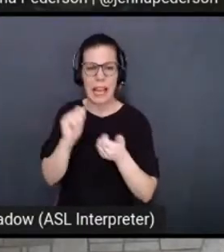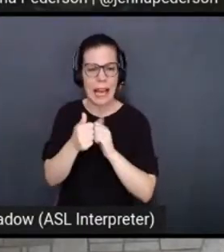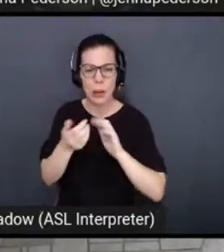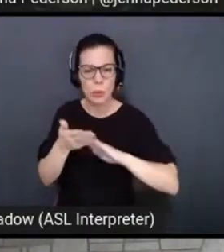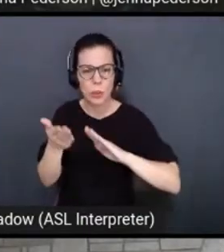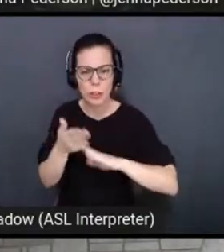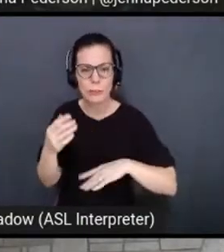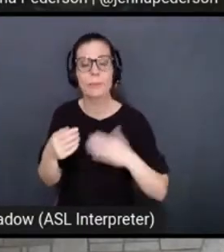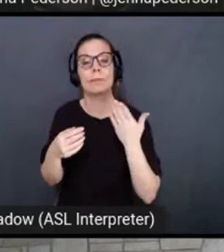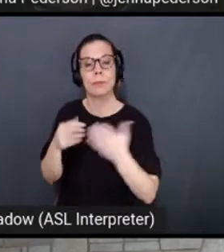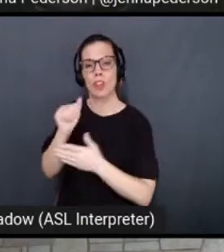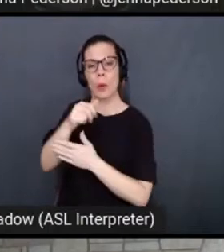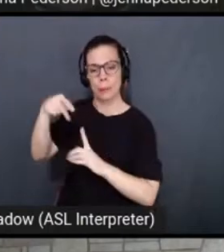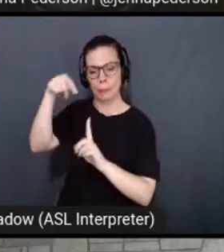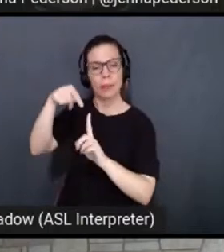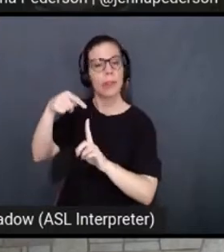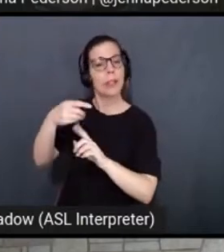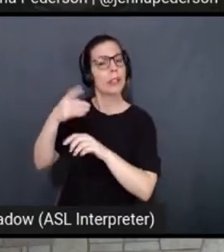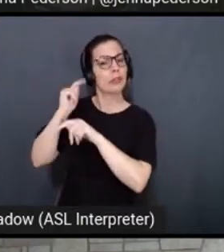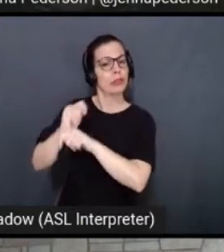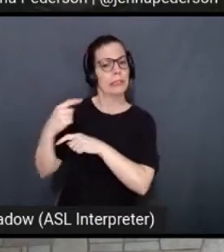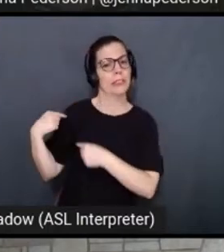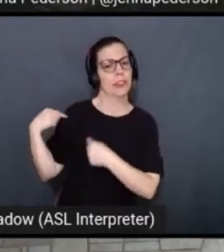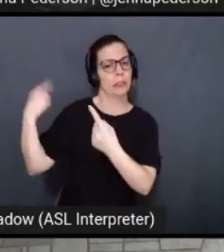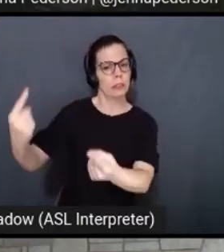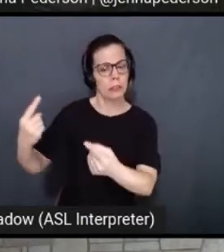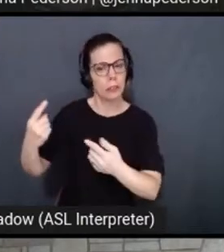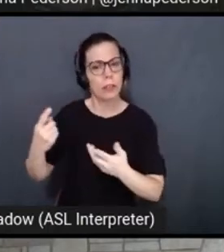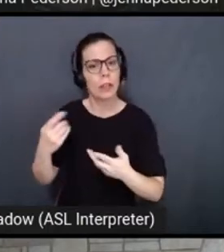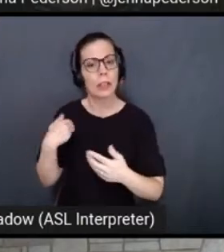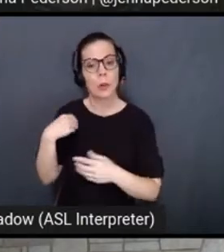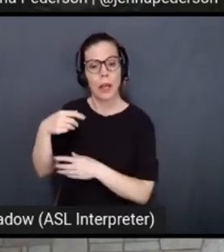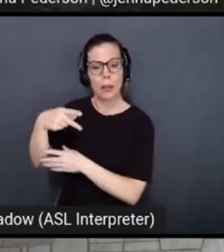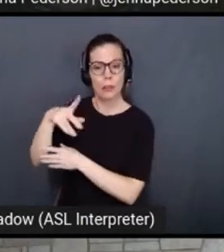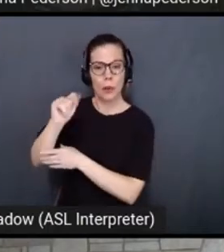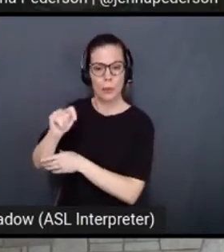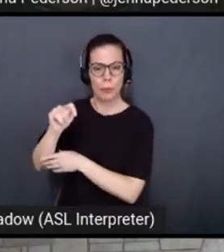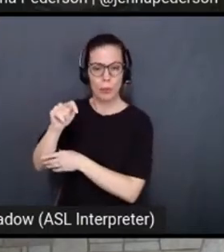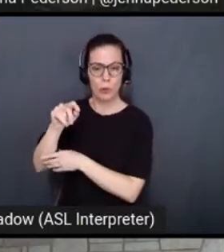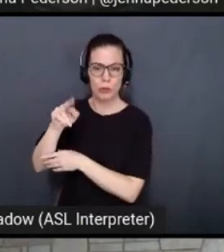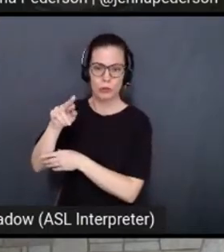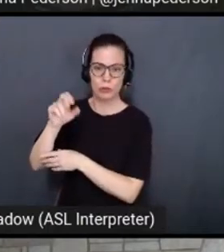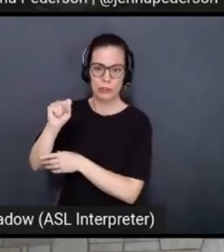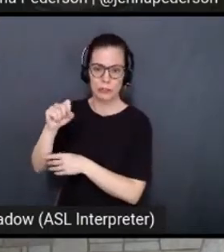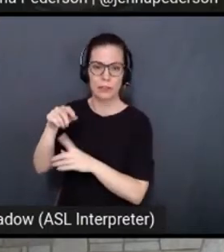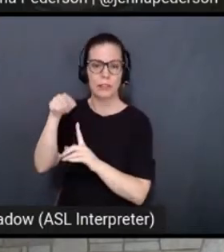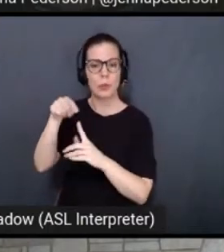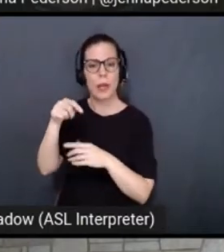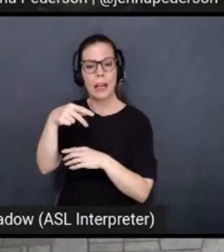and traditionally all you had was a Postgres port, right? We'd run PL/PGSQL and things like that,